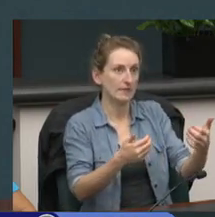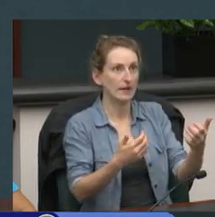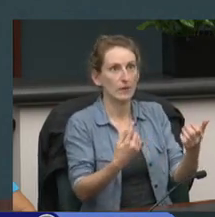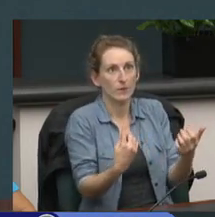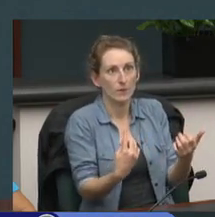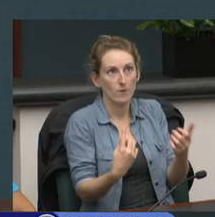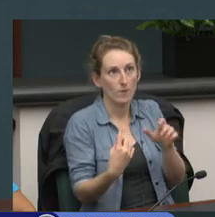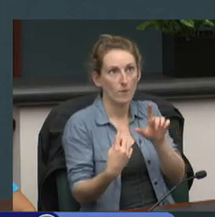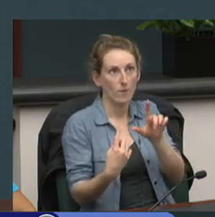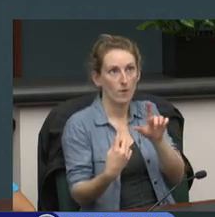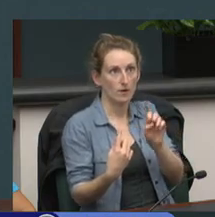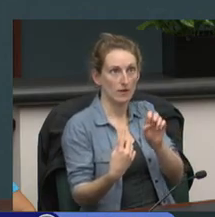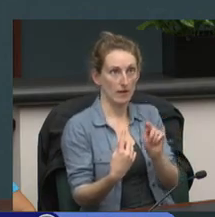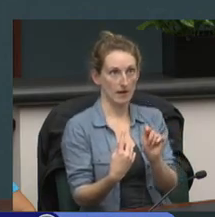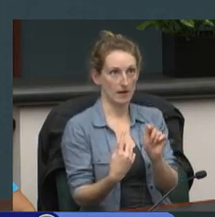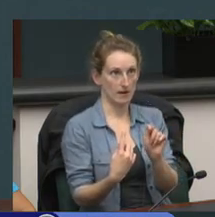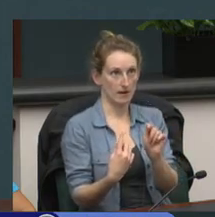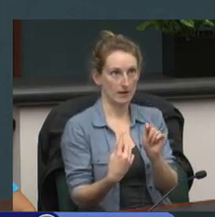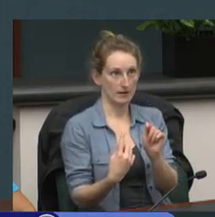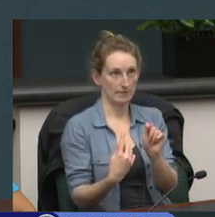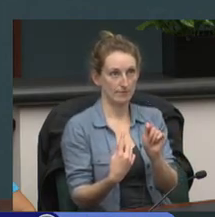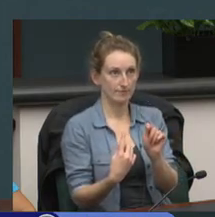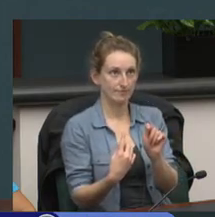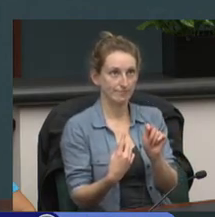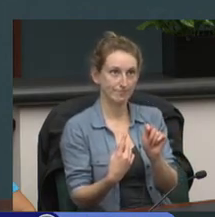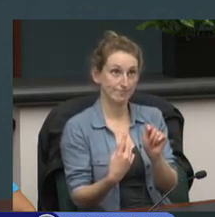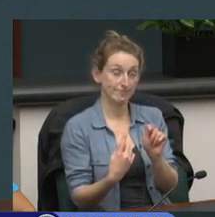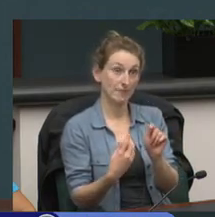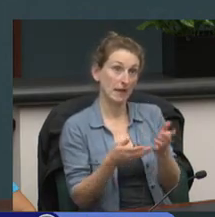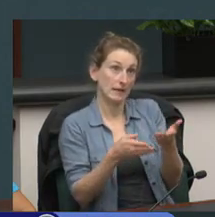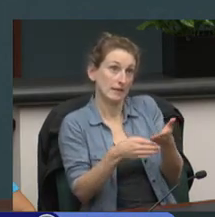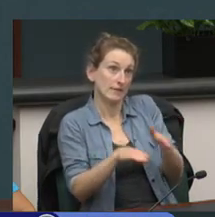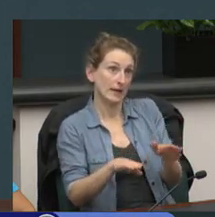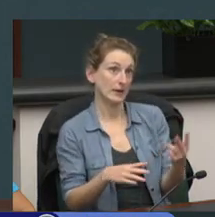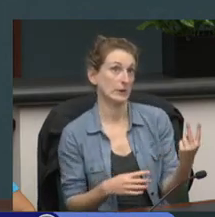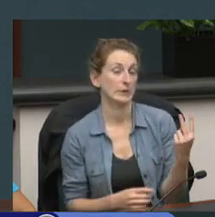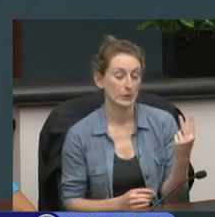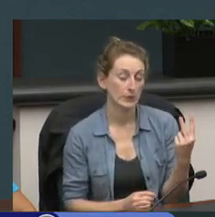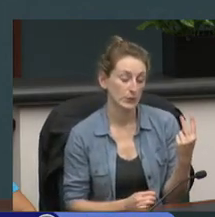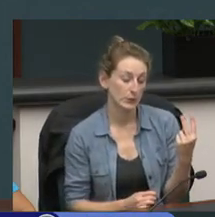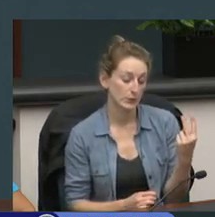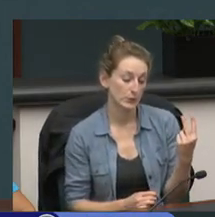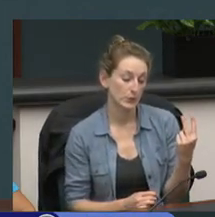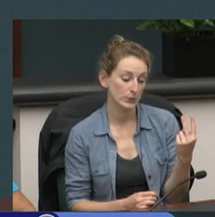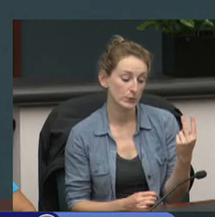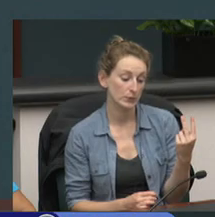and it's subdivided into two Lots so that you now have two homes on